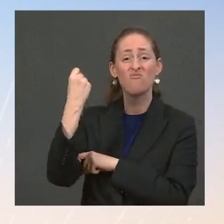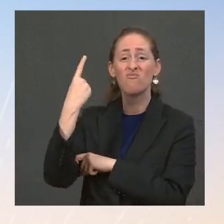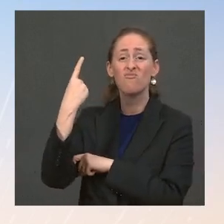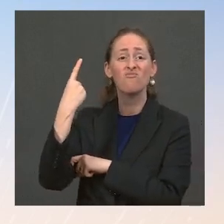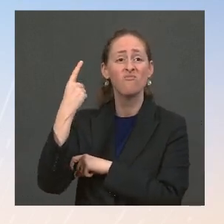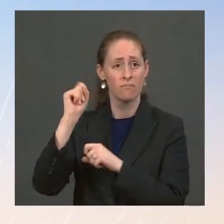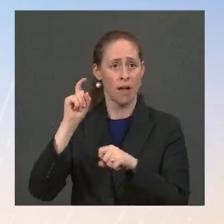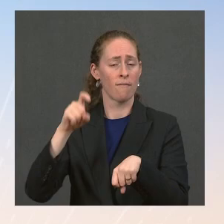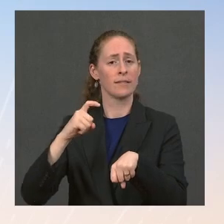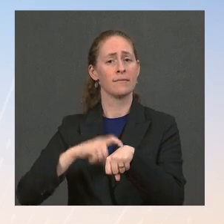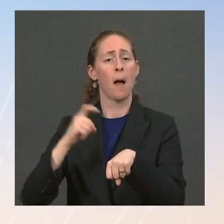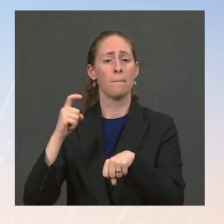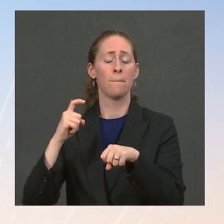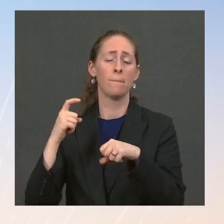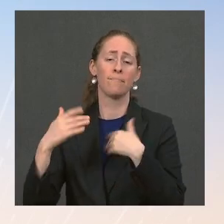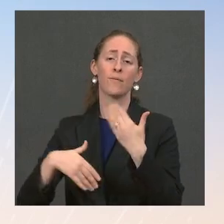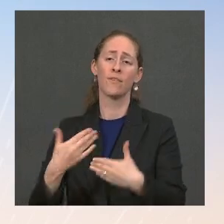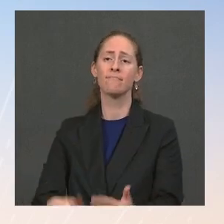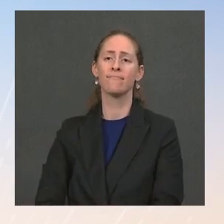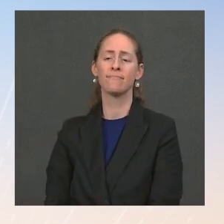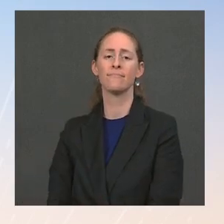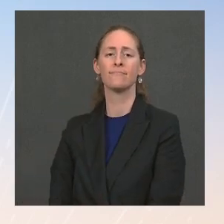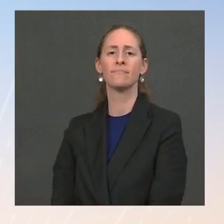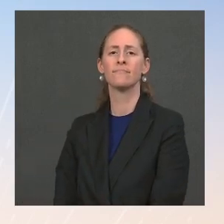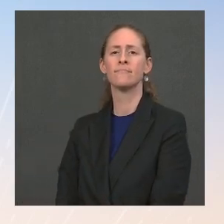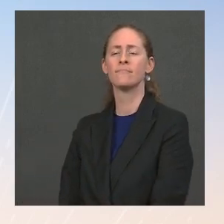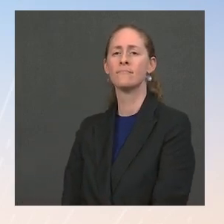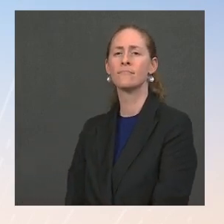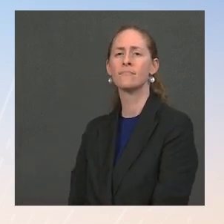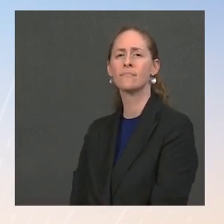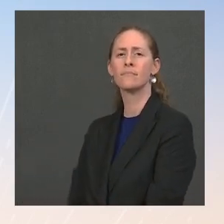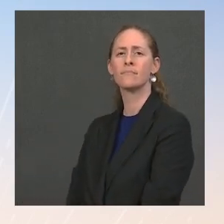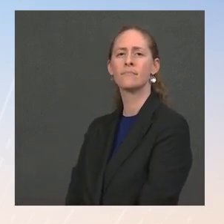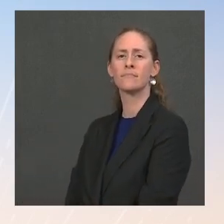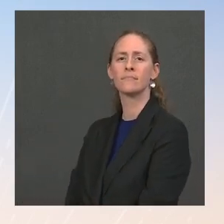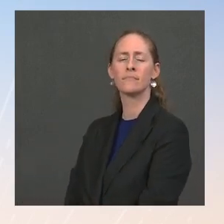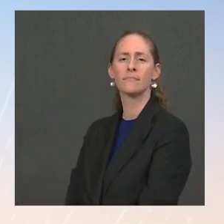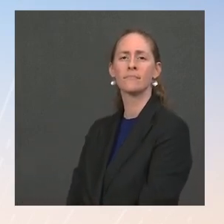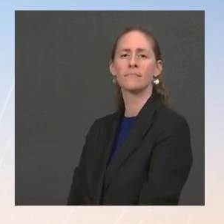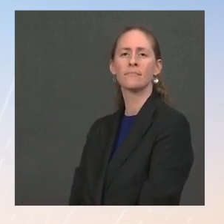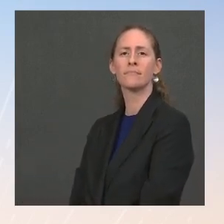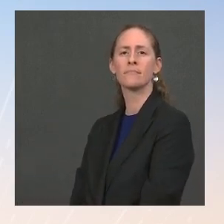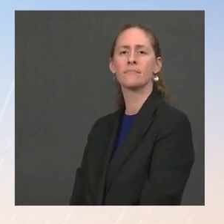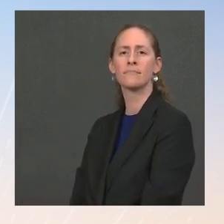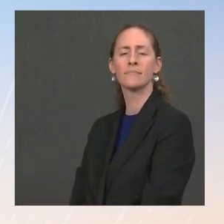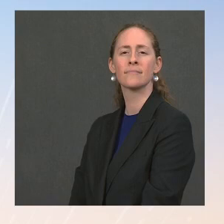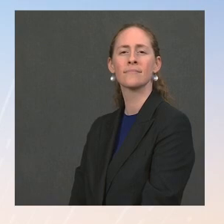Go ahead. >> The Press: Thank you. The Press: Do you want to go, and then I'll go? Ms. Psaki: Sure. The Press: Thank you. A couple of questions.